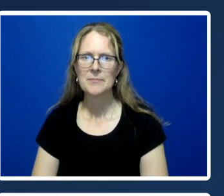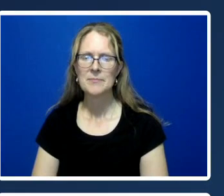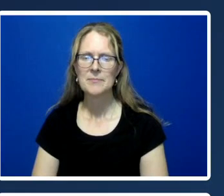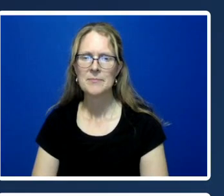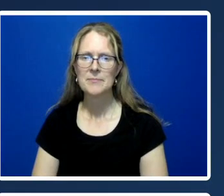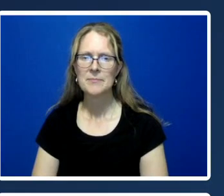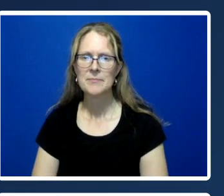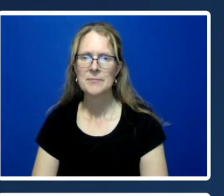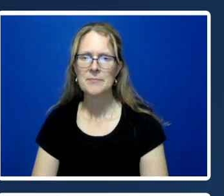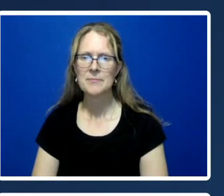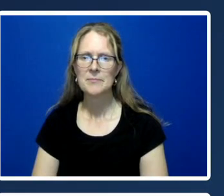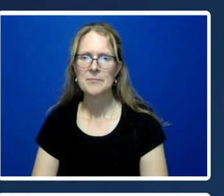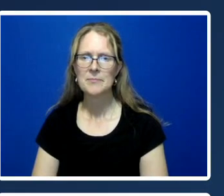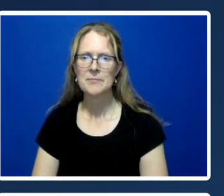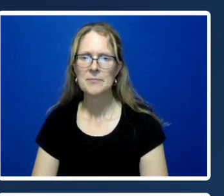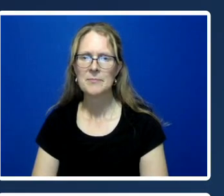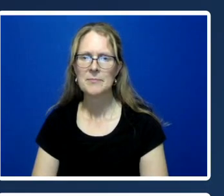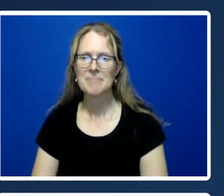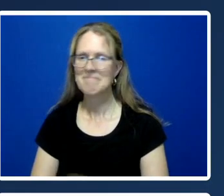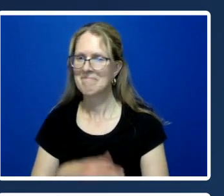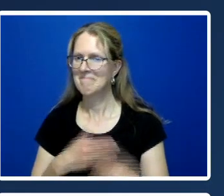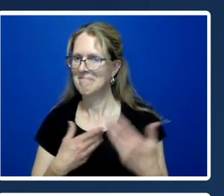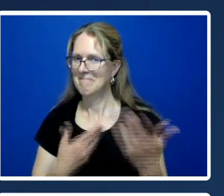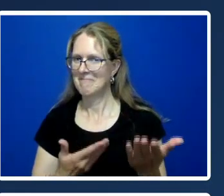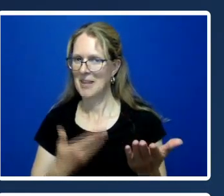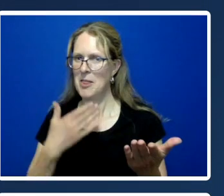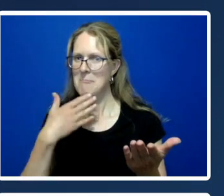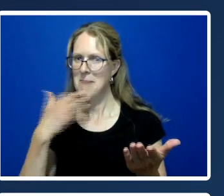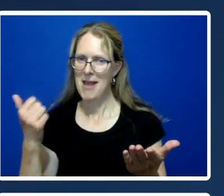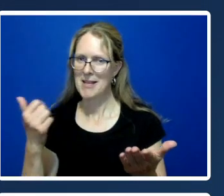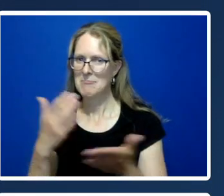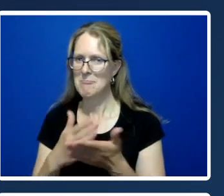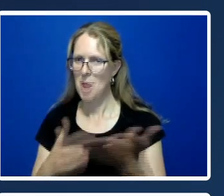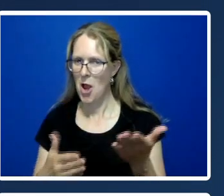And the best part, so we get to hear from the students as well. And one of the students in